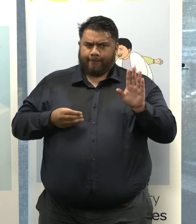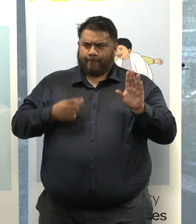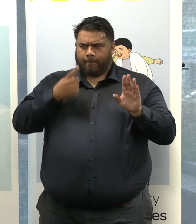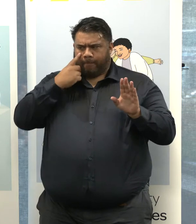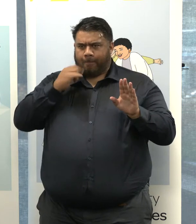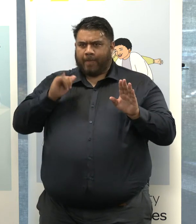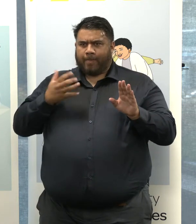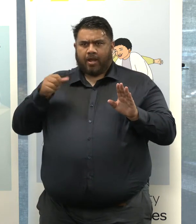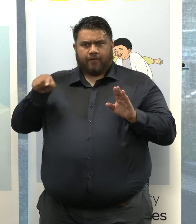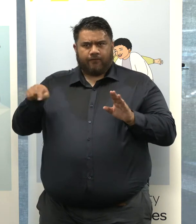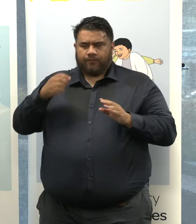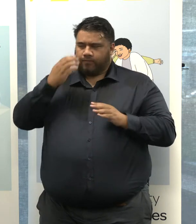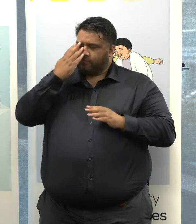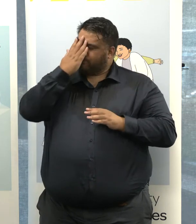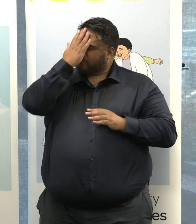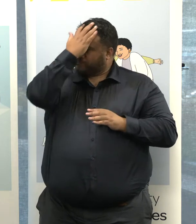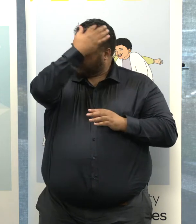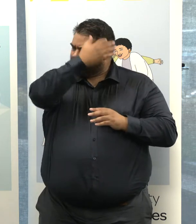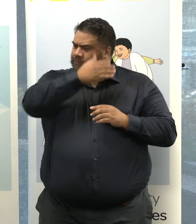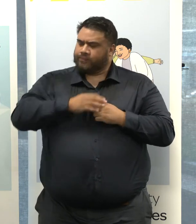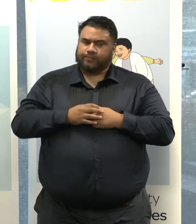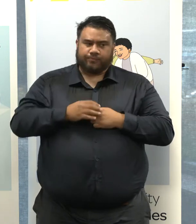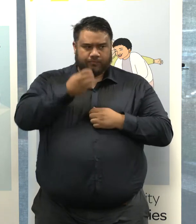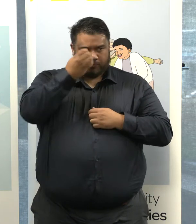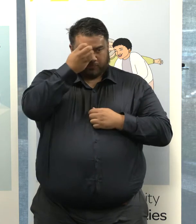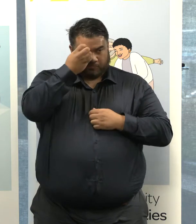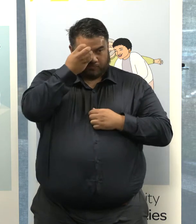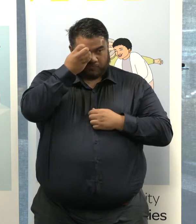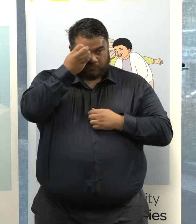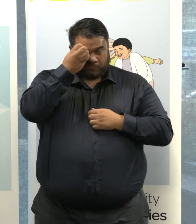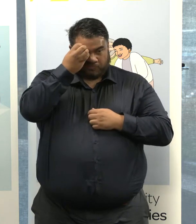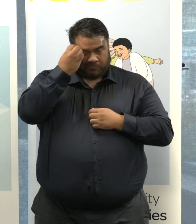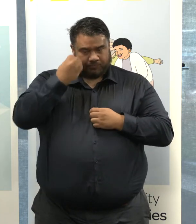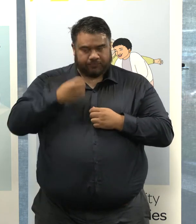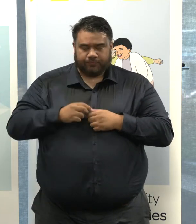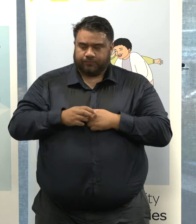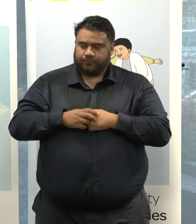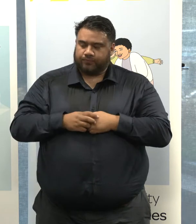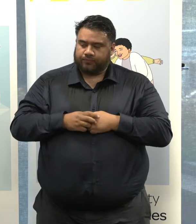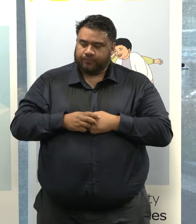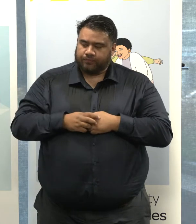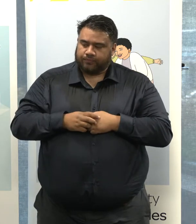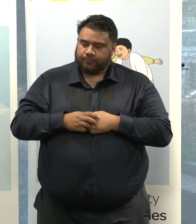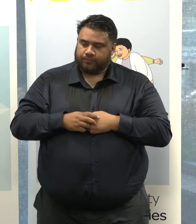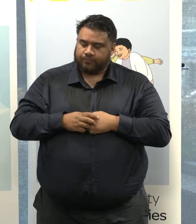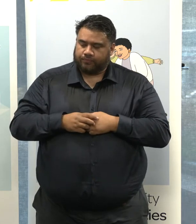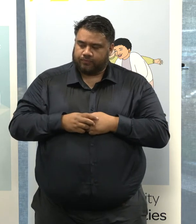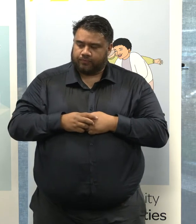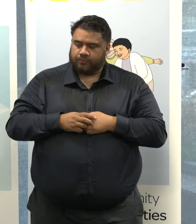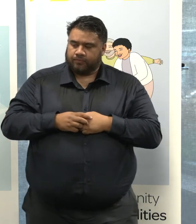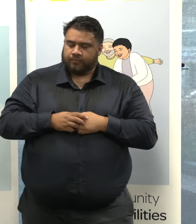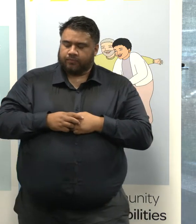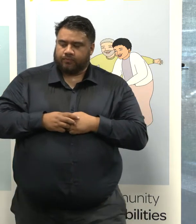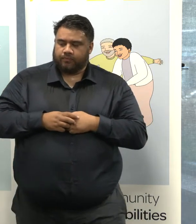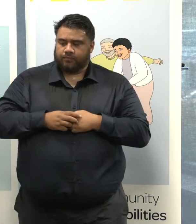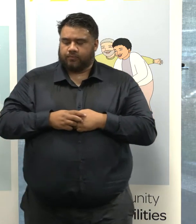numbers, how many of the hospitalisations and people in the ICU are a Maori? Not off the top of my head.